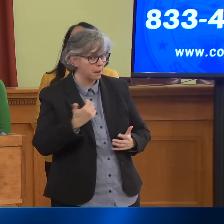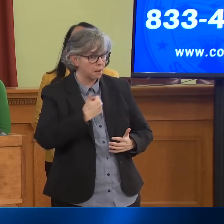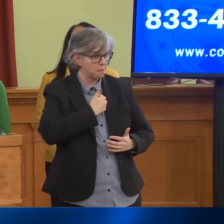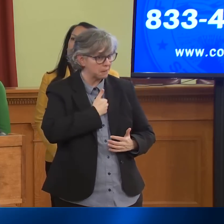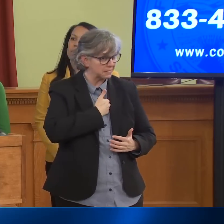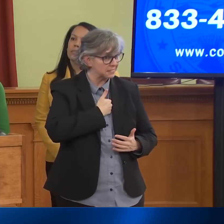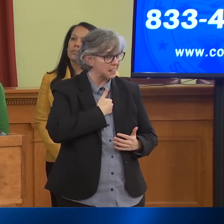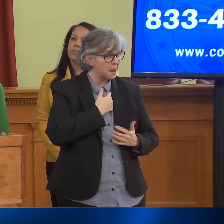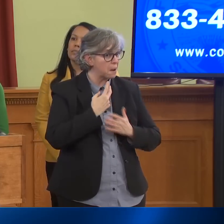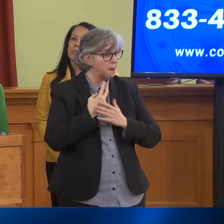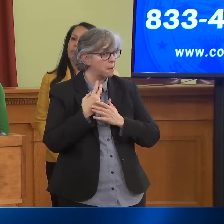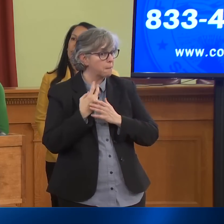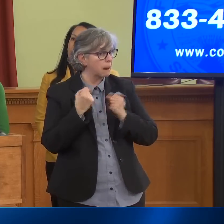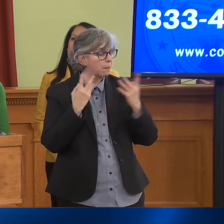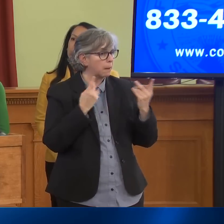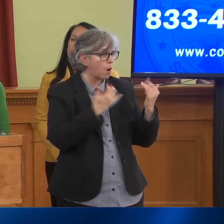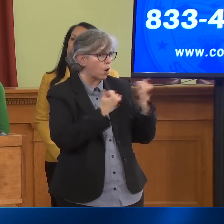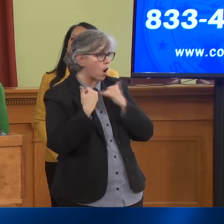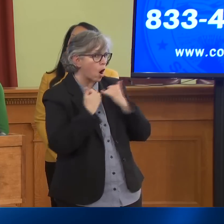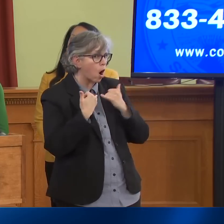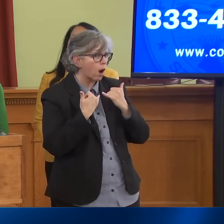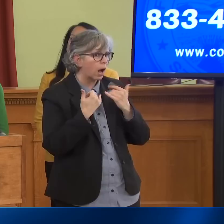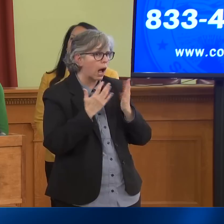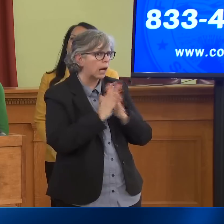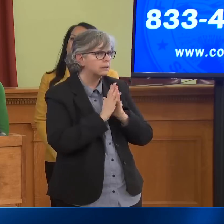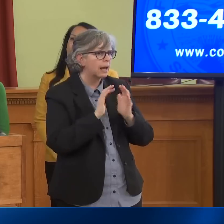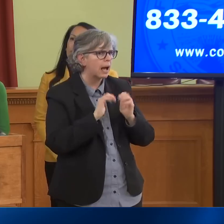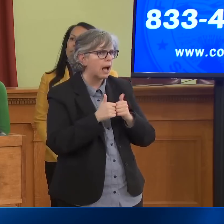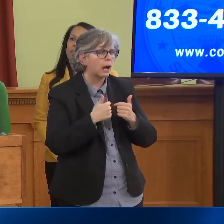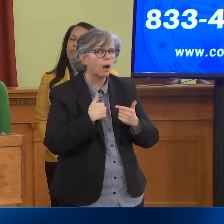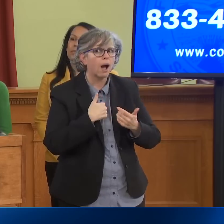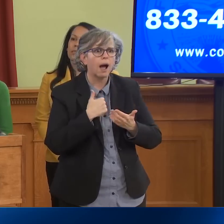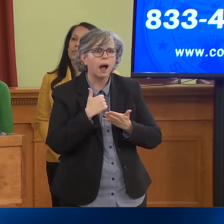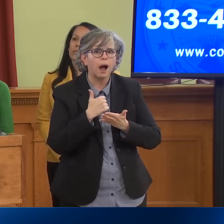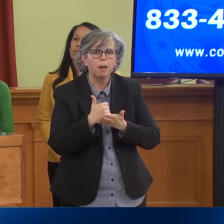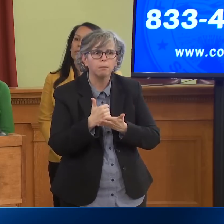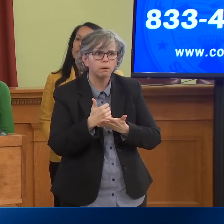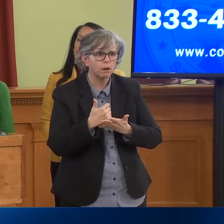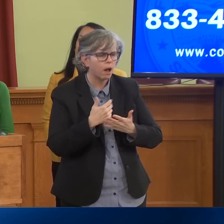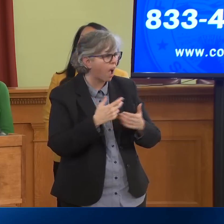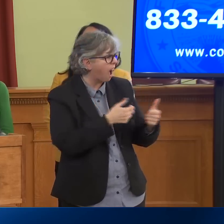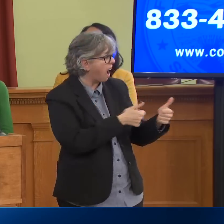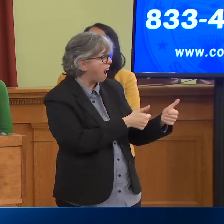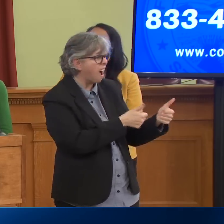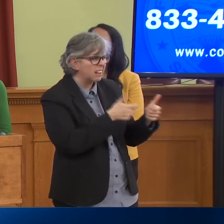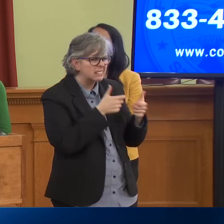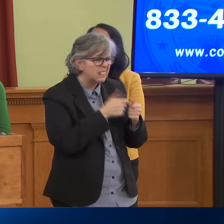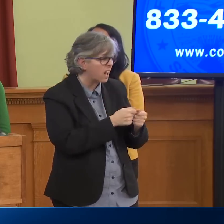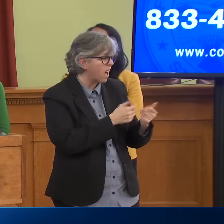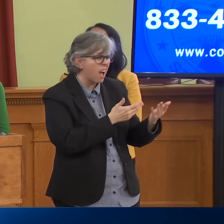COMMUNITIES. THE GOOD NEWS IS THAT THE GOVERNOR HAS BEEN RECEIVING, AND I'VE BEEN RECEIVING, THE